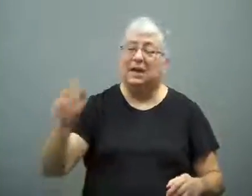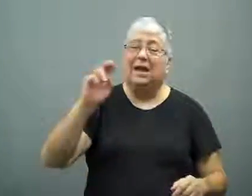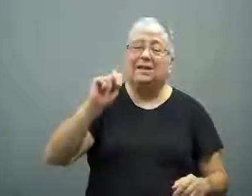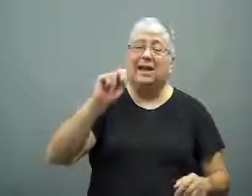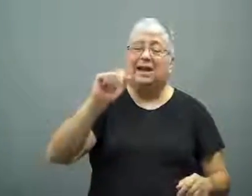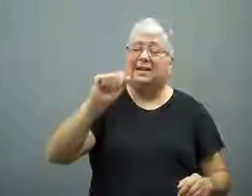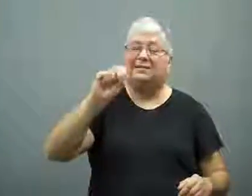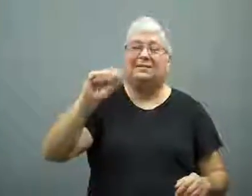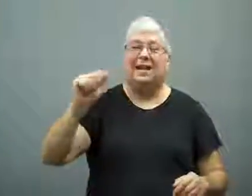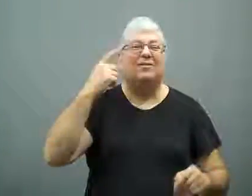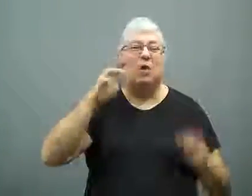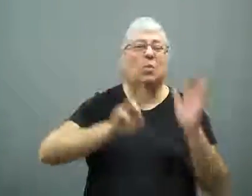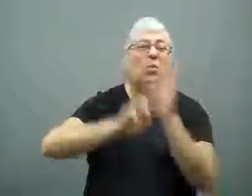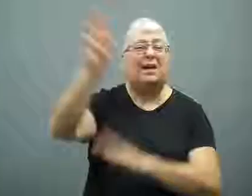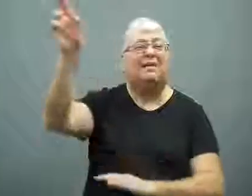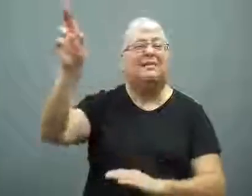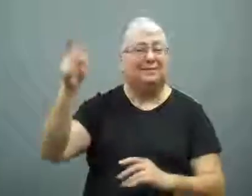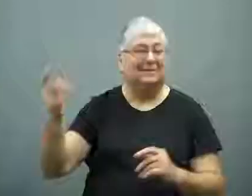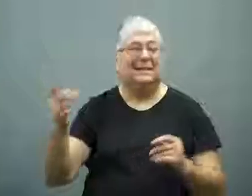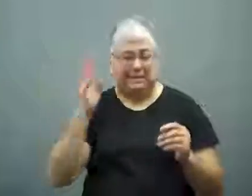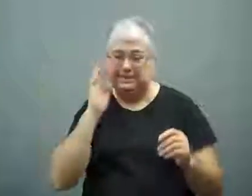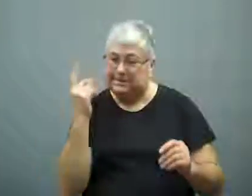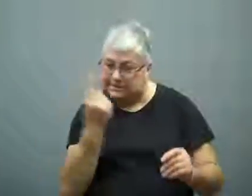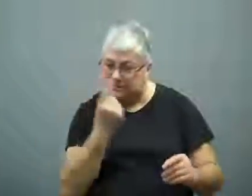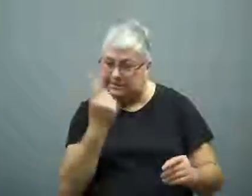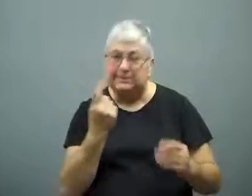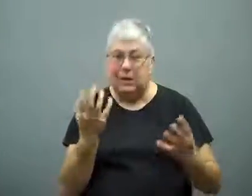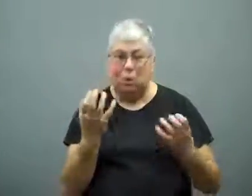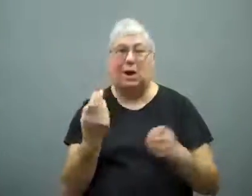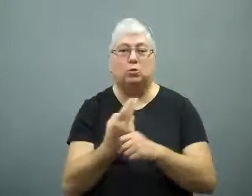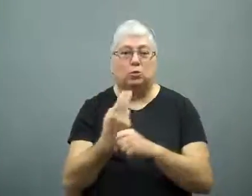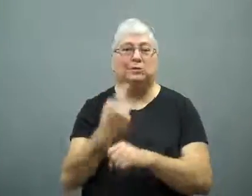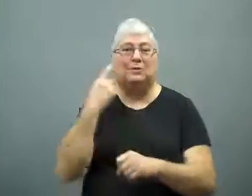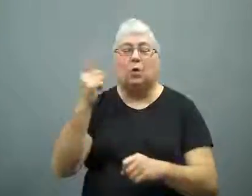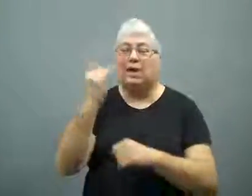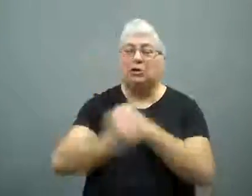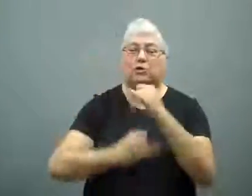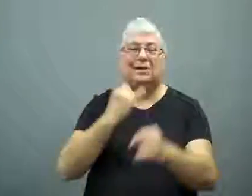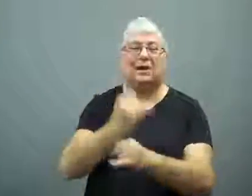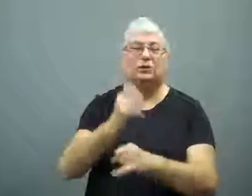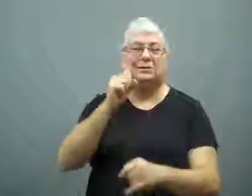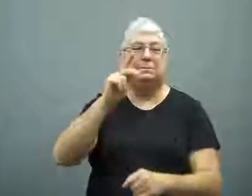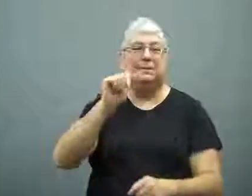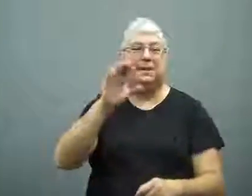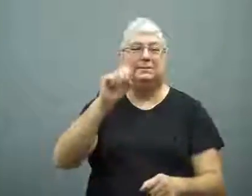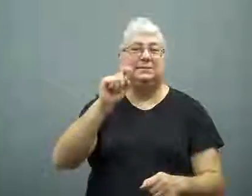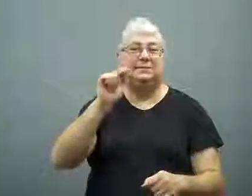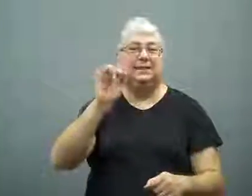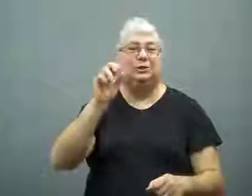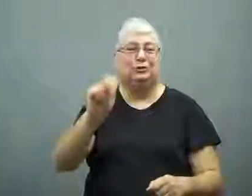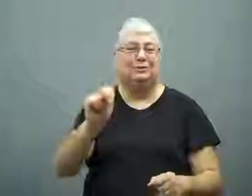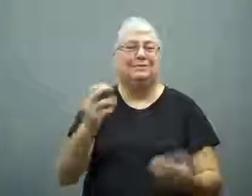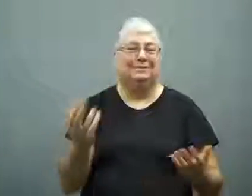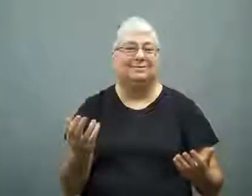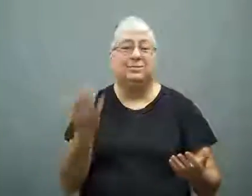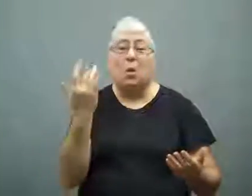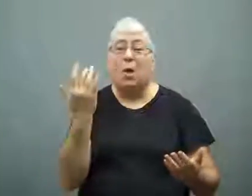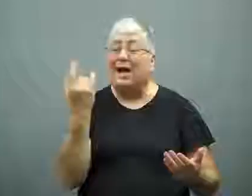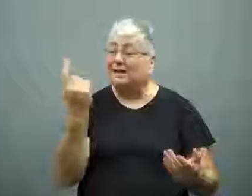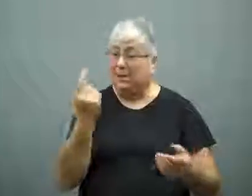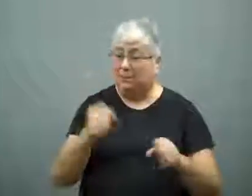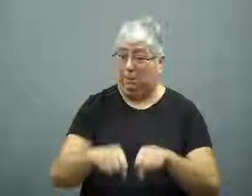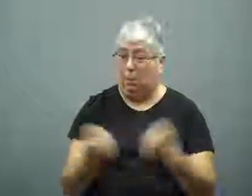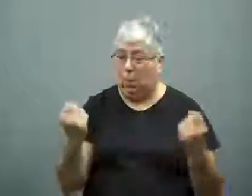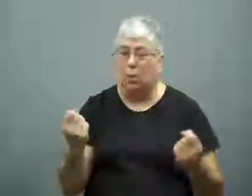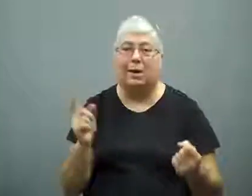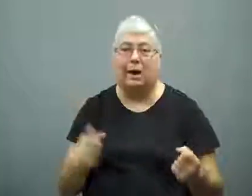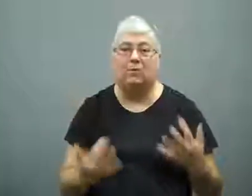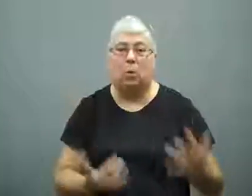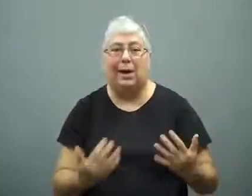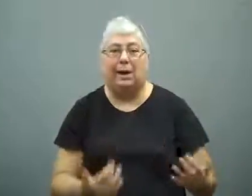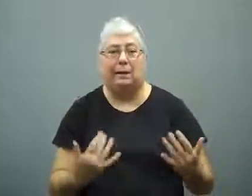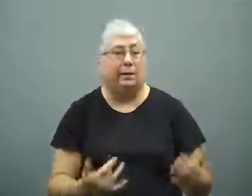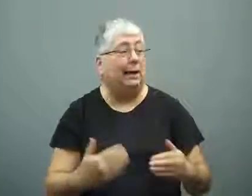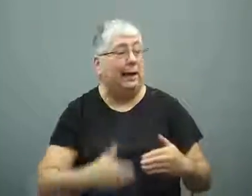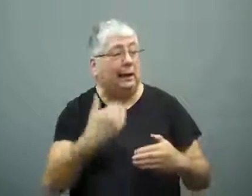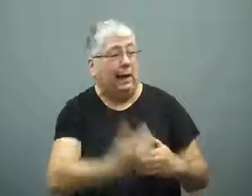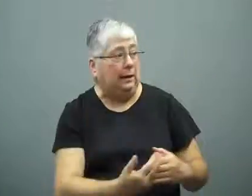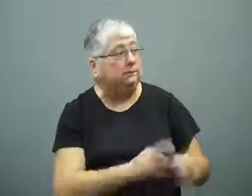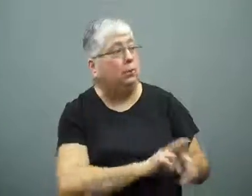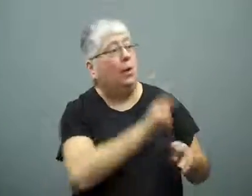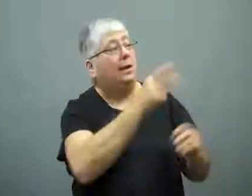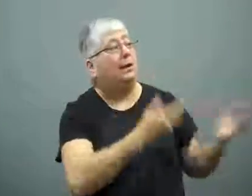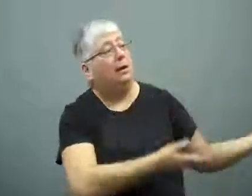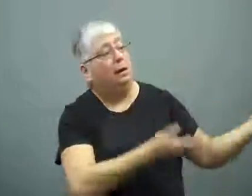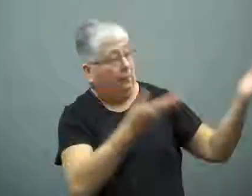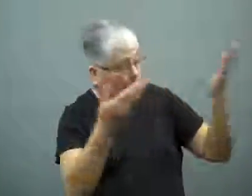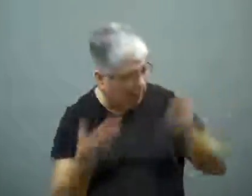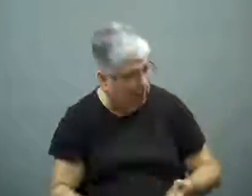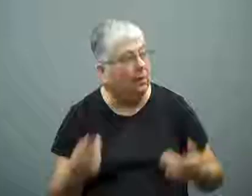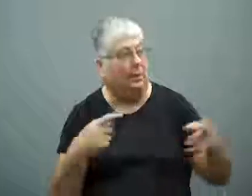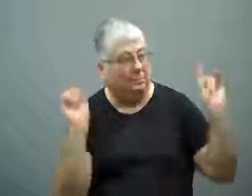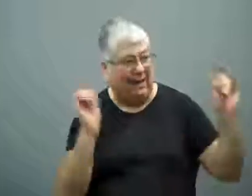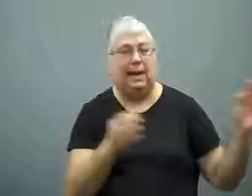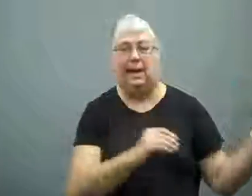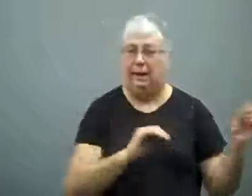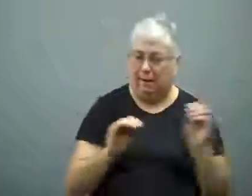NASA is considering using one for the International Space Station.